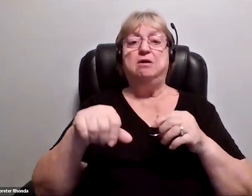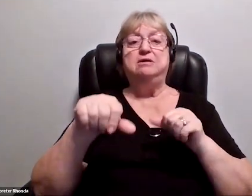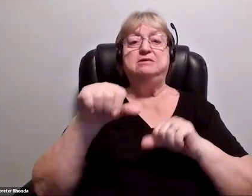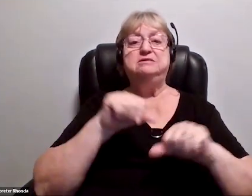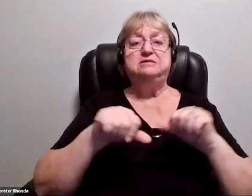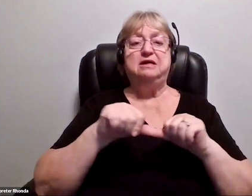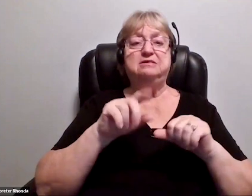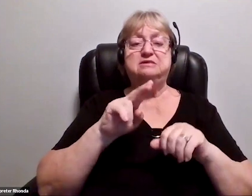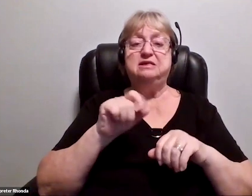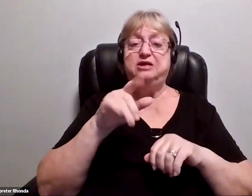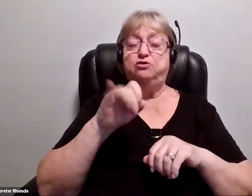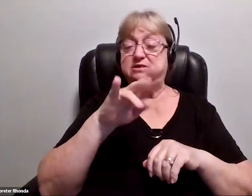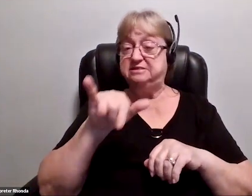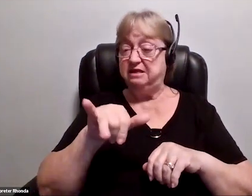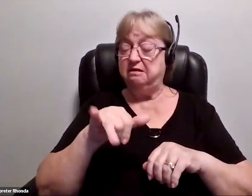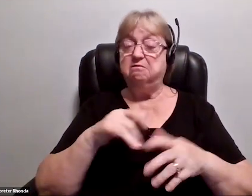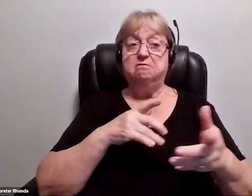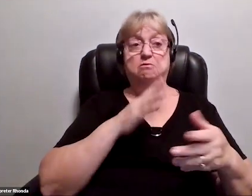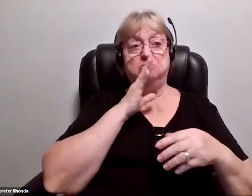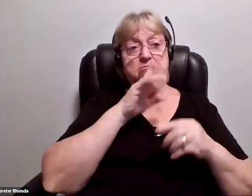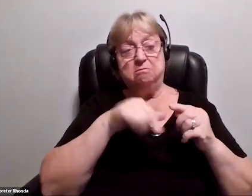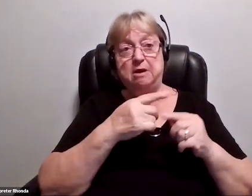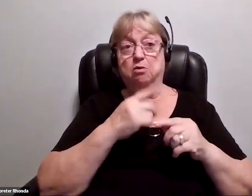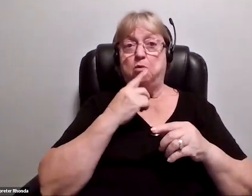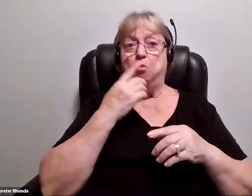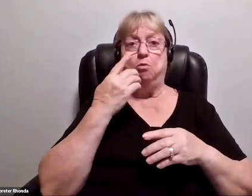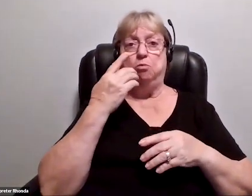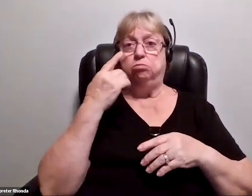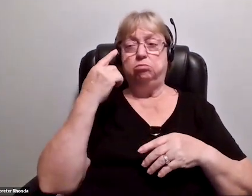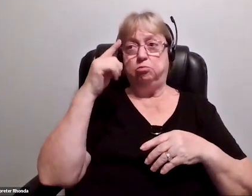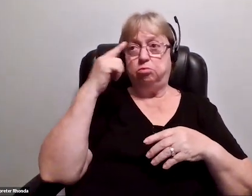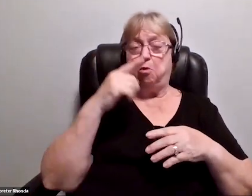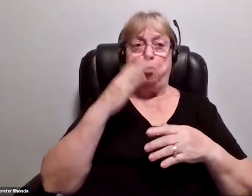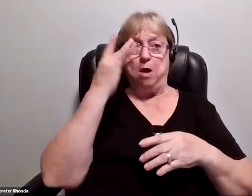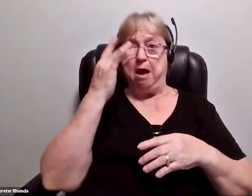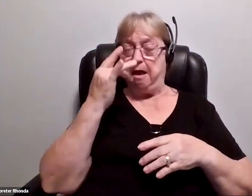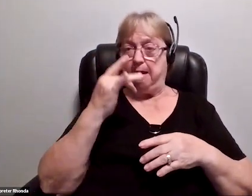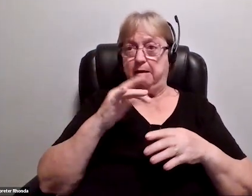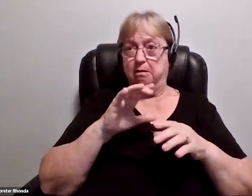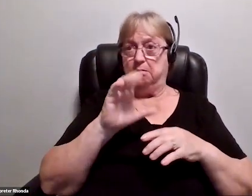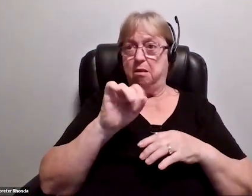of climate changes, the consequences of climate changes, and ways of remediation.